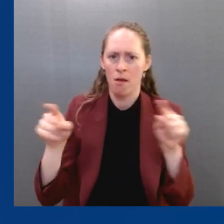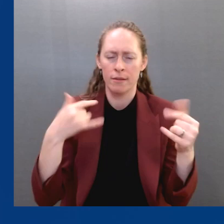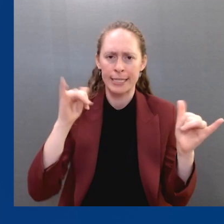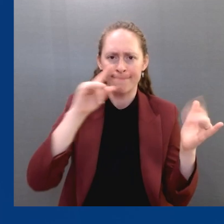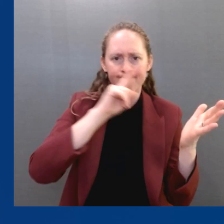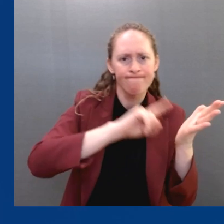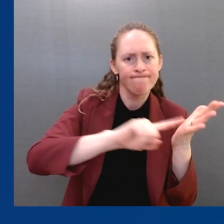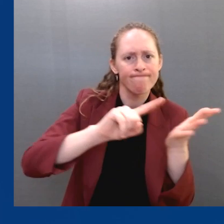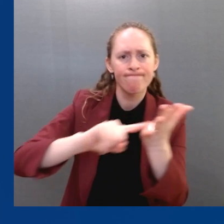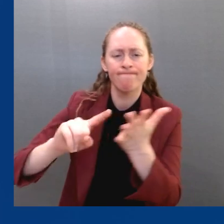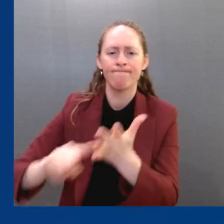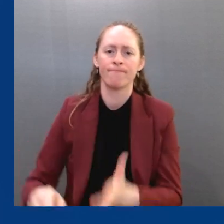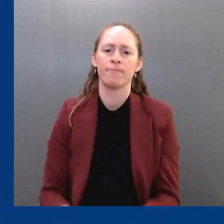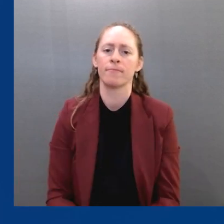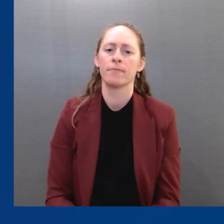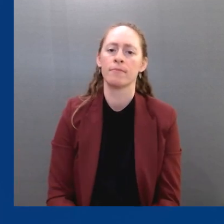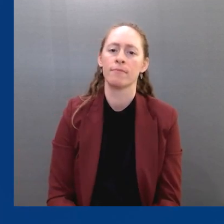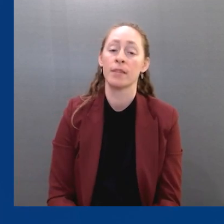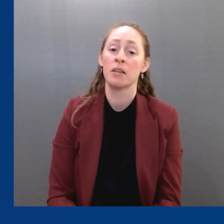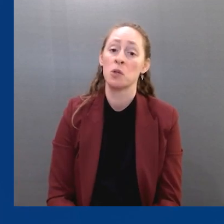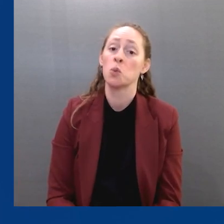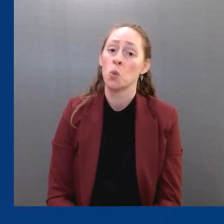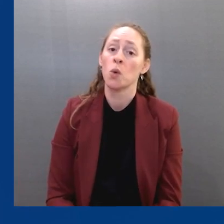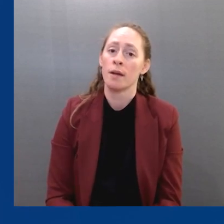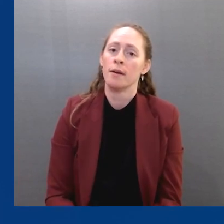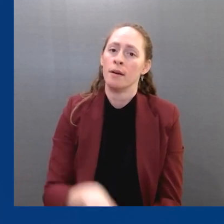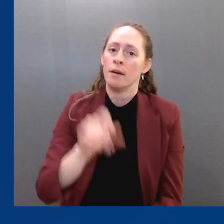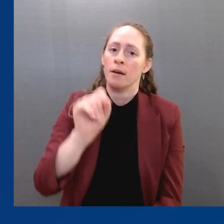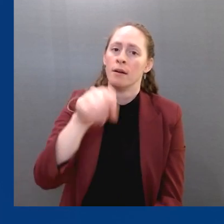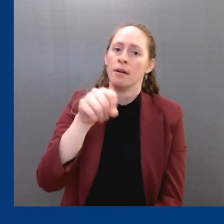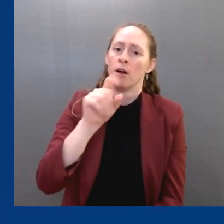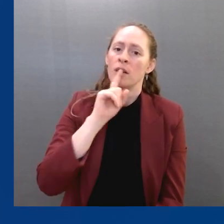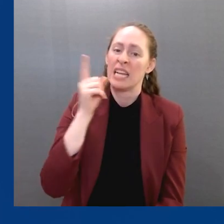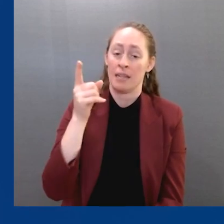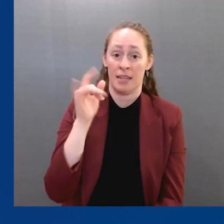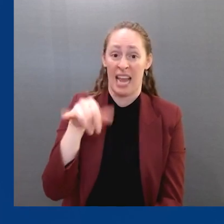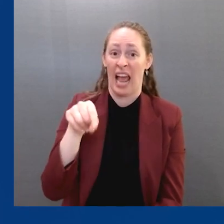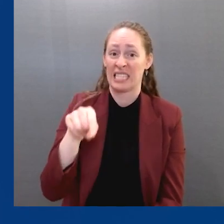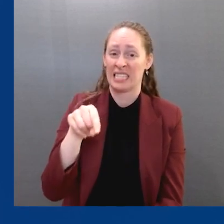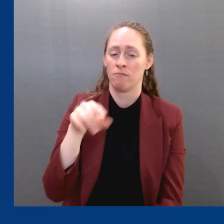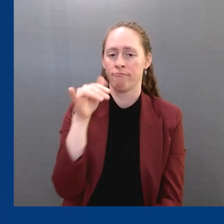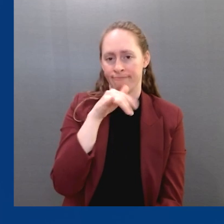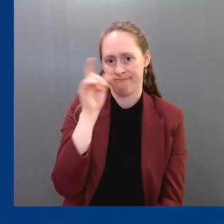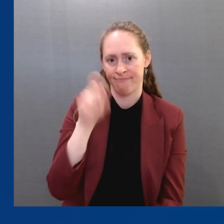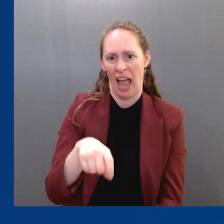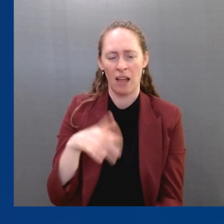in trying to really understand long COVID. So I think this is something that that and when I brought up the importance